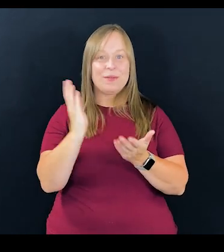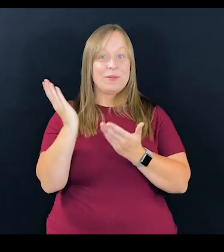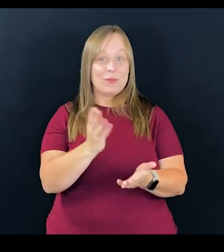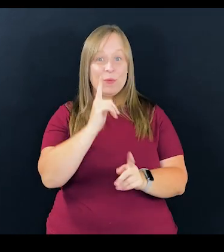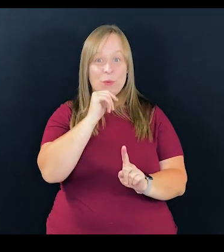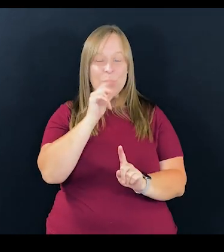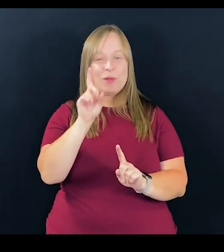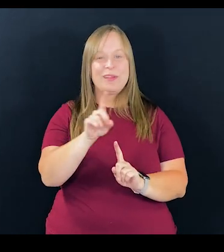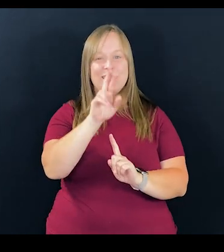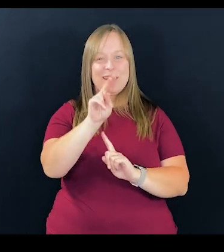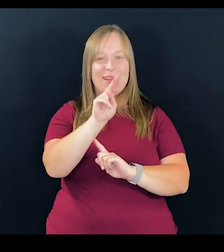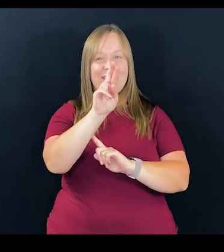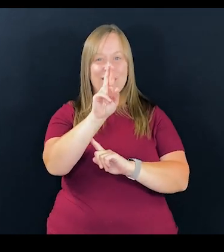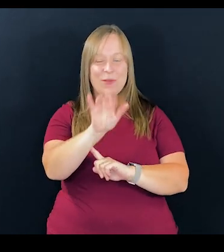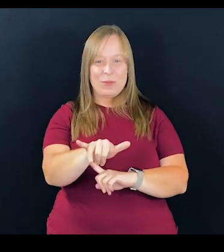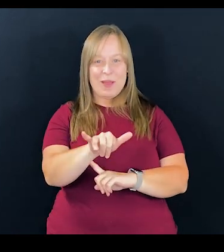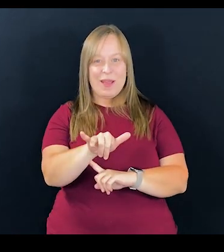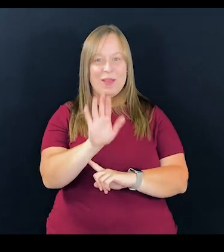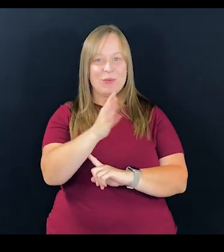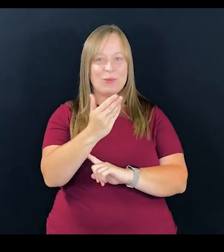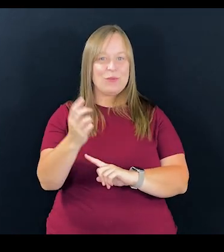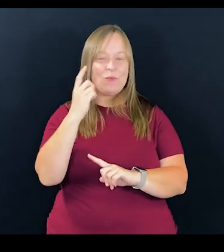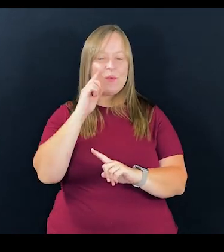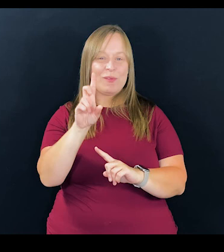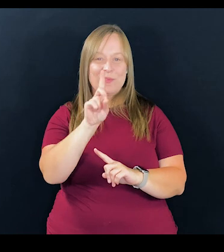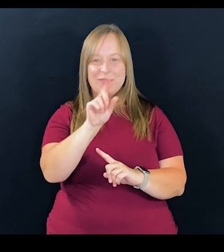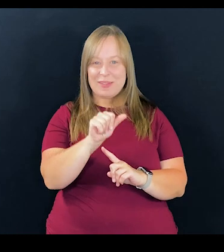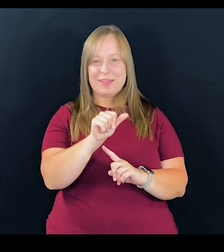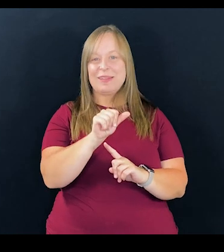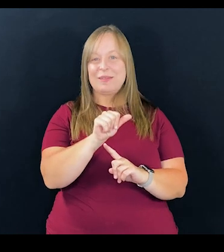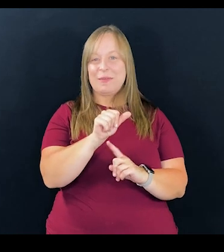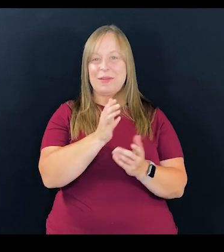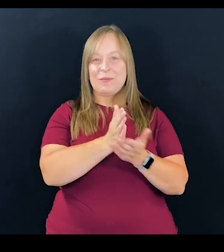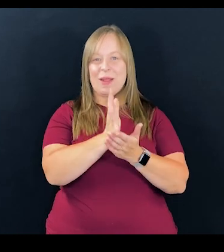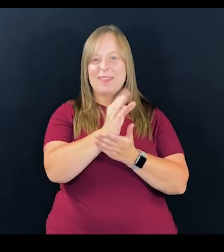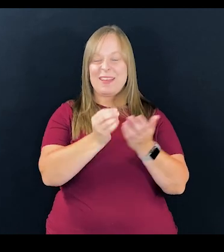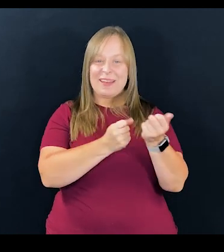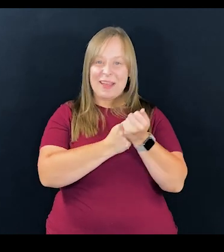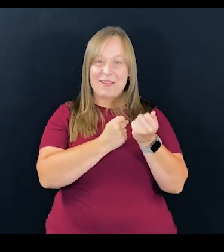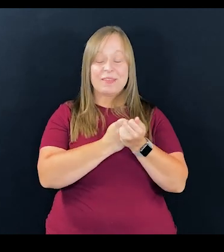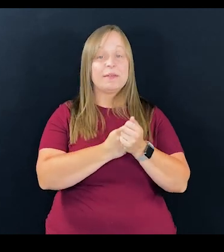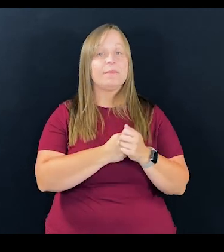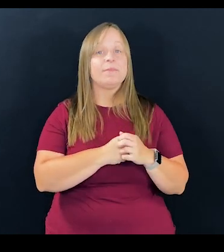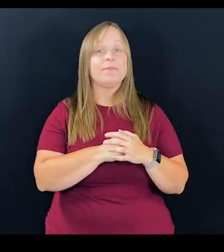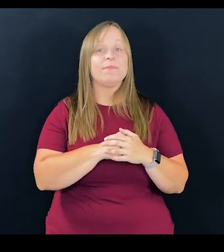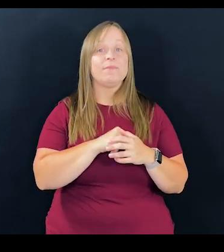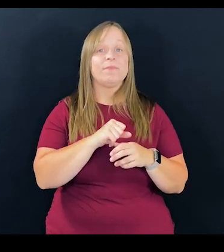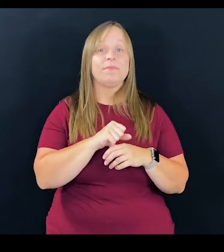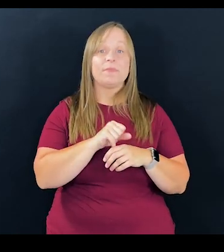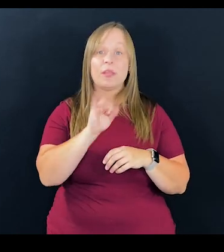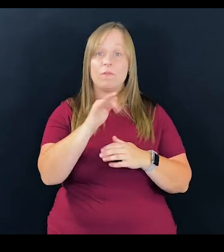has been brought to you by Disability Rights New York your source for disability rights and advocacy.